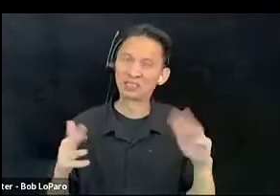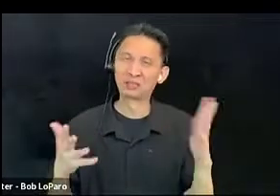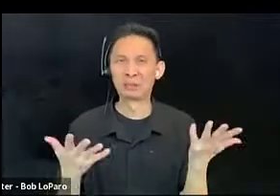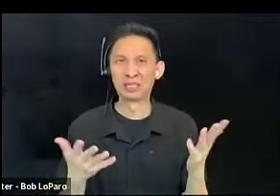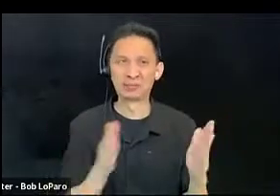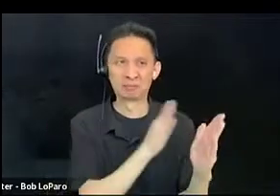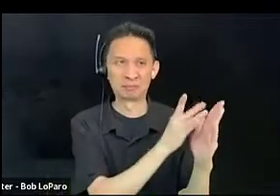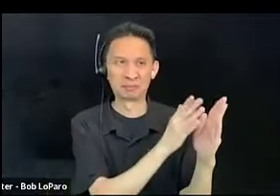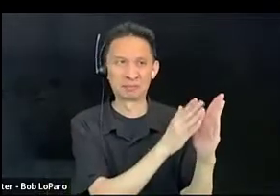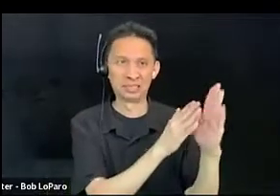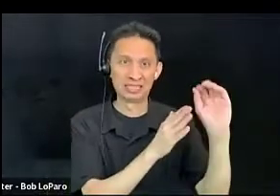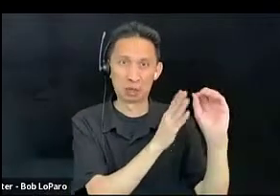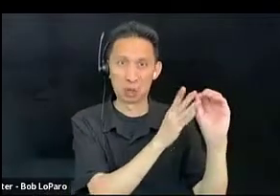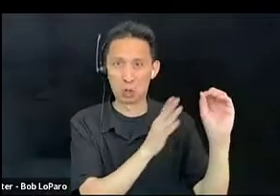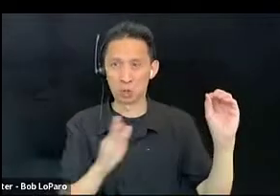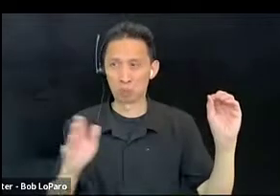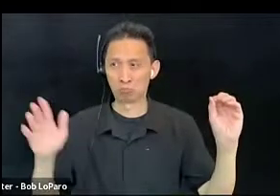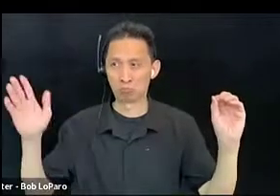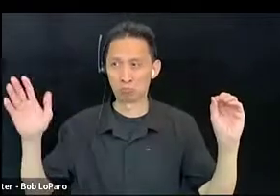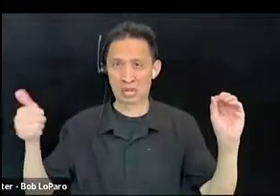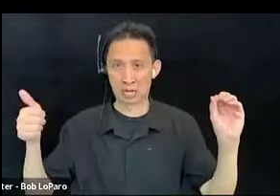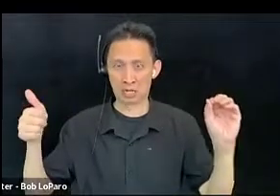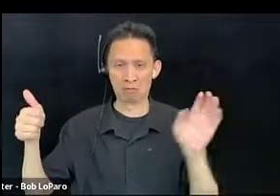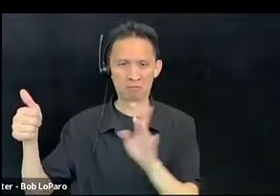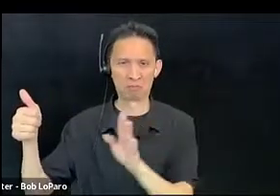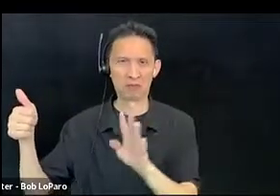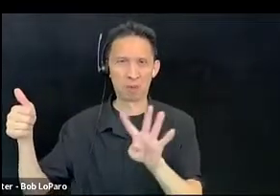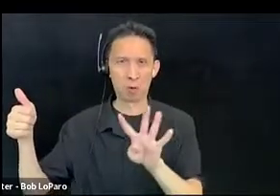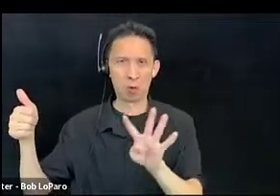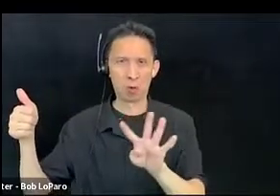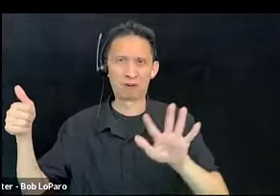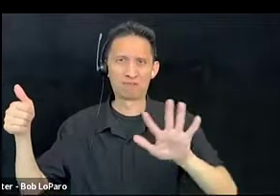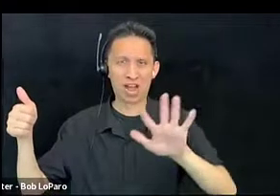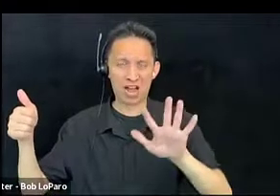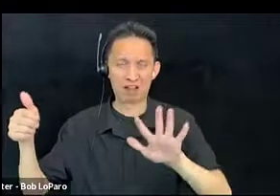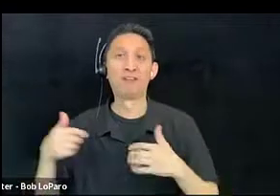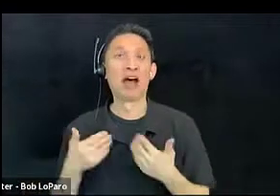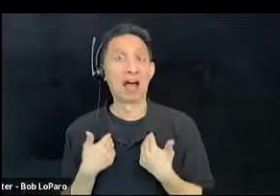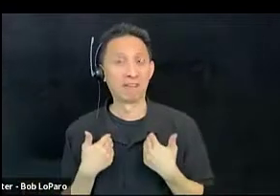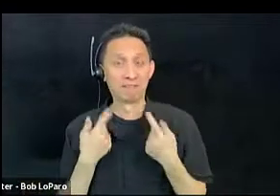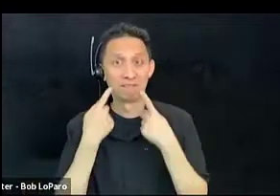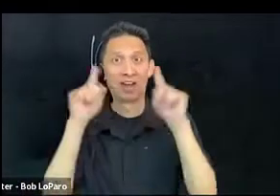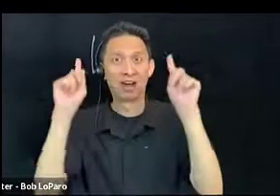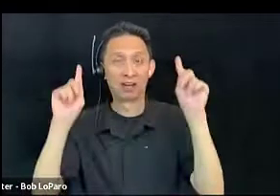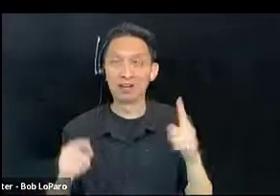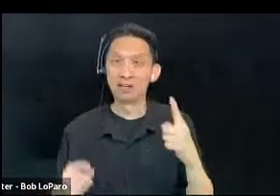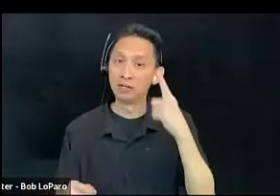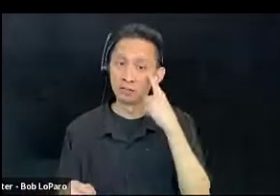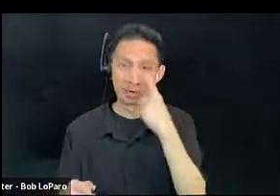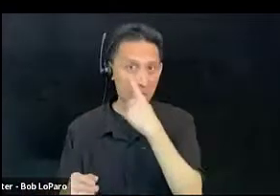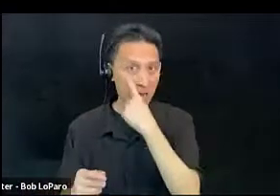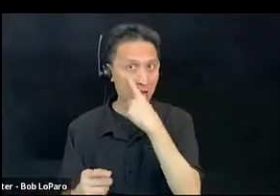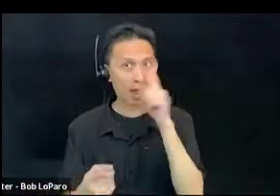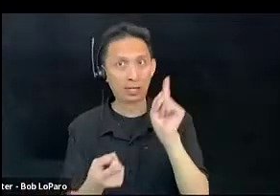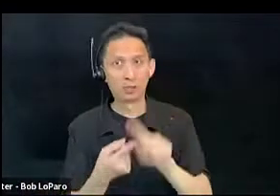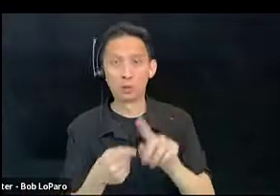which is mid early to middle of phase two. So, a child in phase one or early phase two,